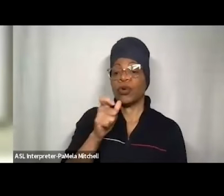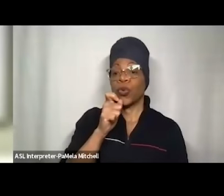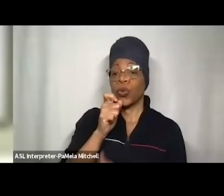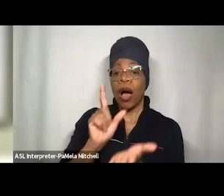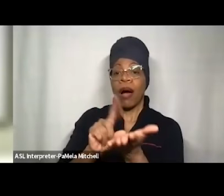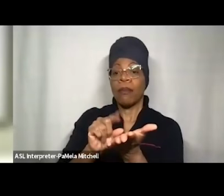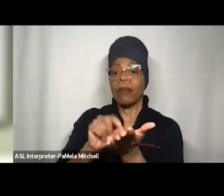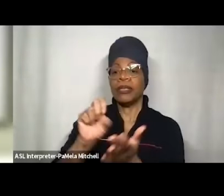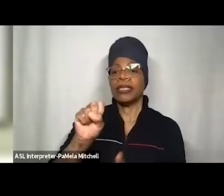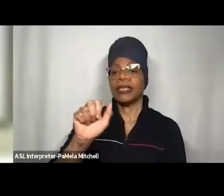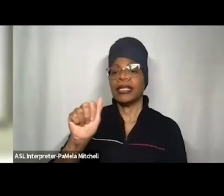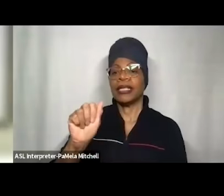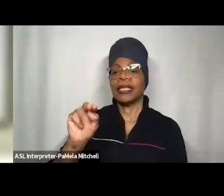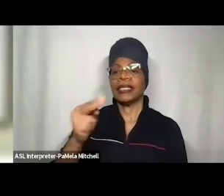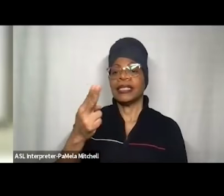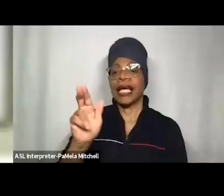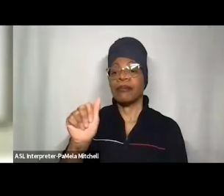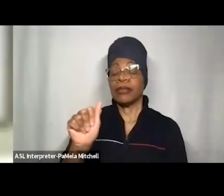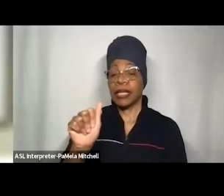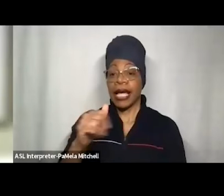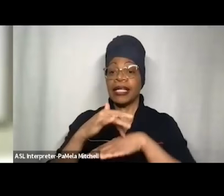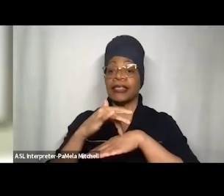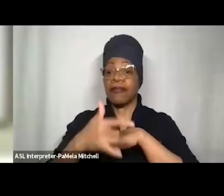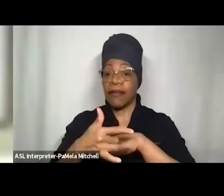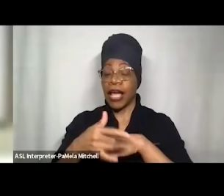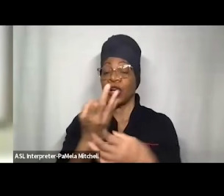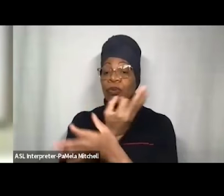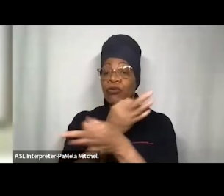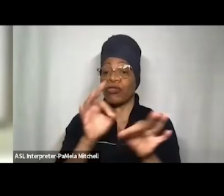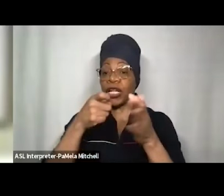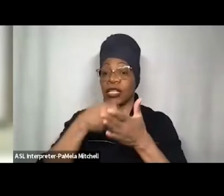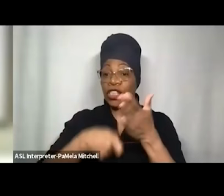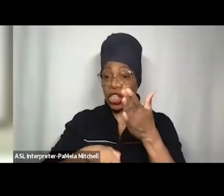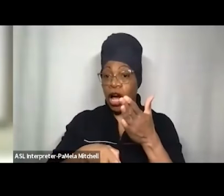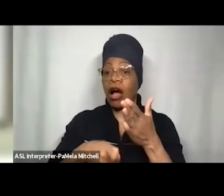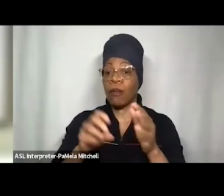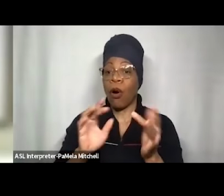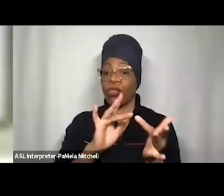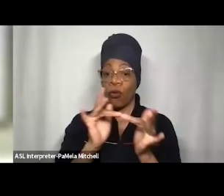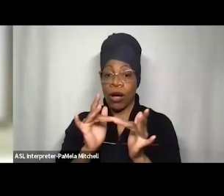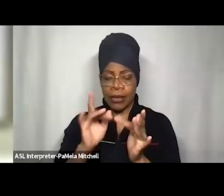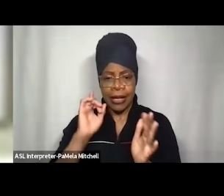and available free of charge on the SAMHSA website. I believe somebody just posted in the chat the link for this.